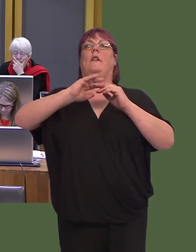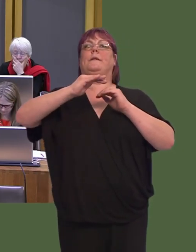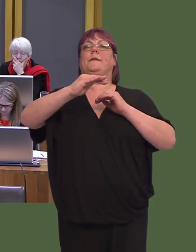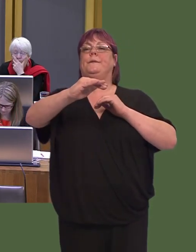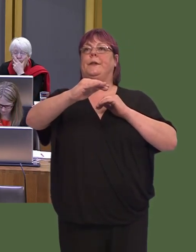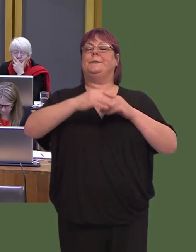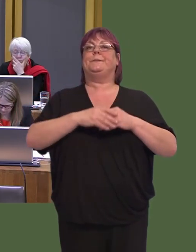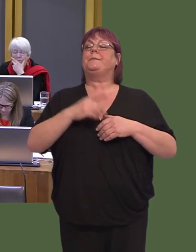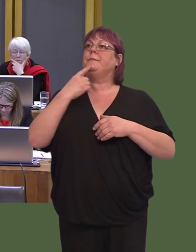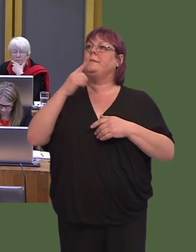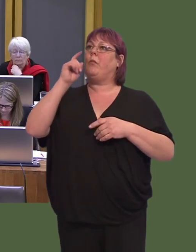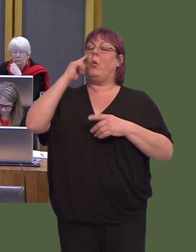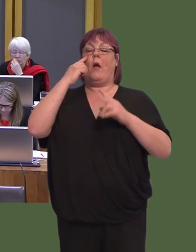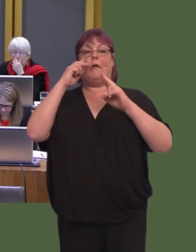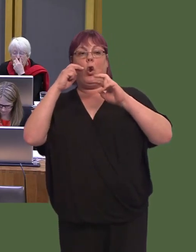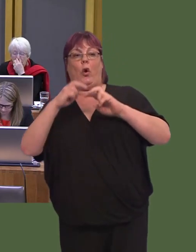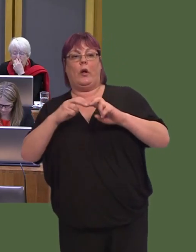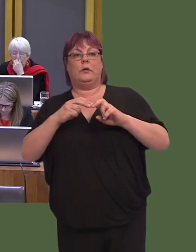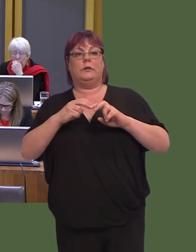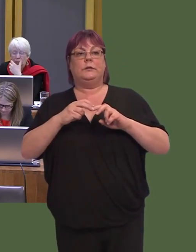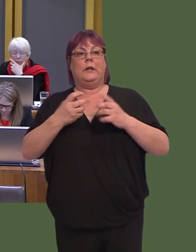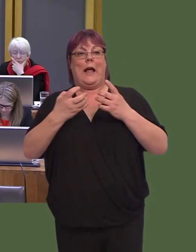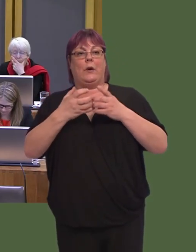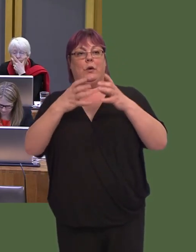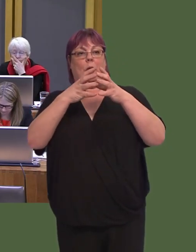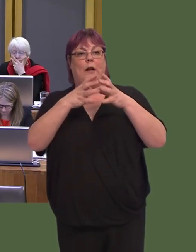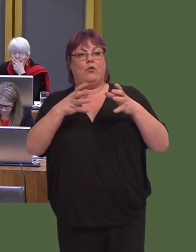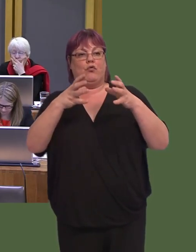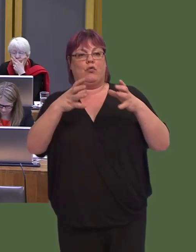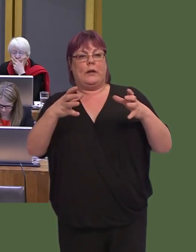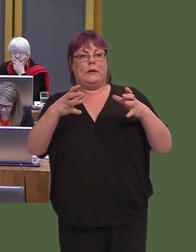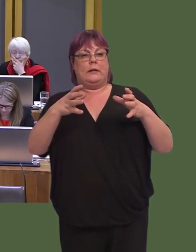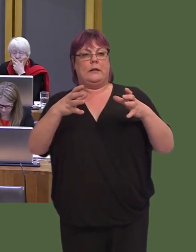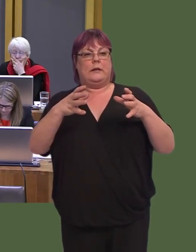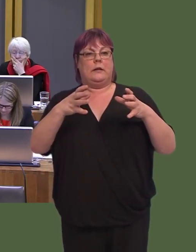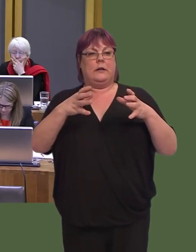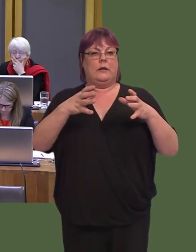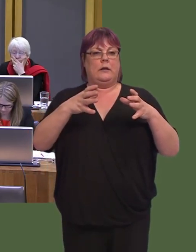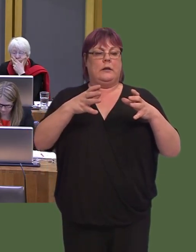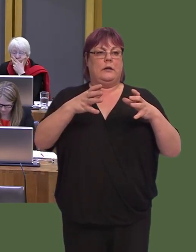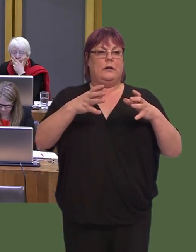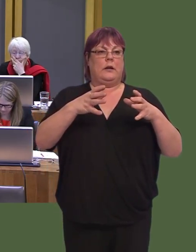at ways to, and I quote, 'increase waste prevention, increase recycling